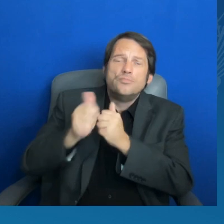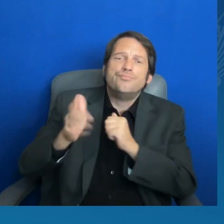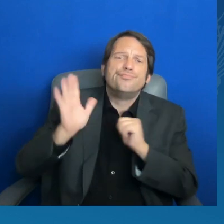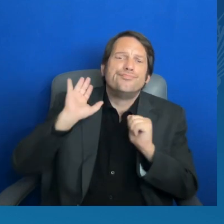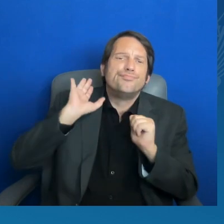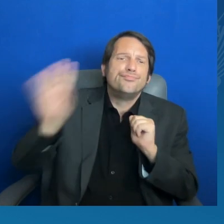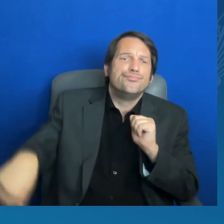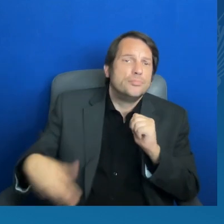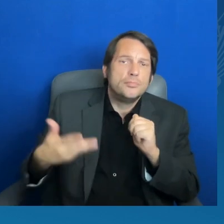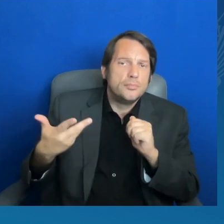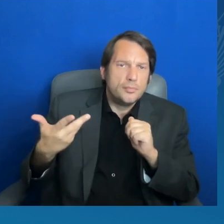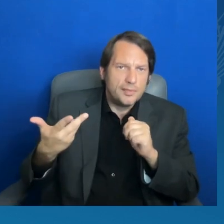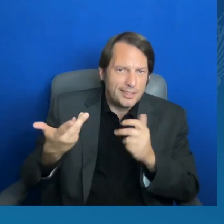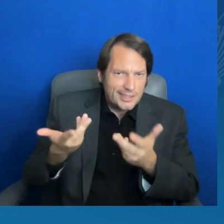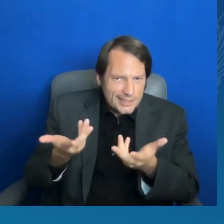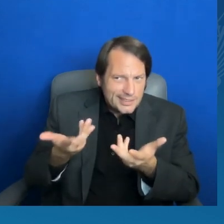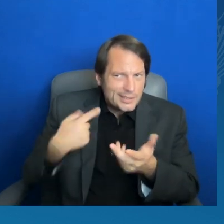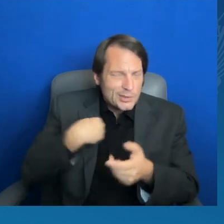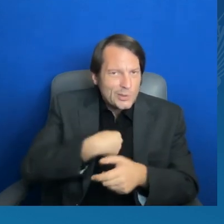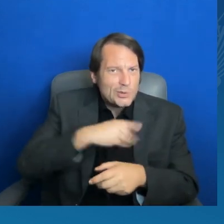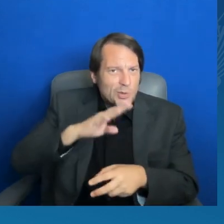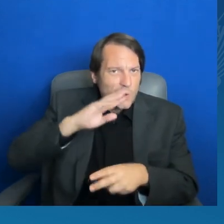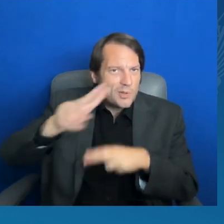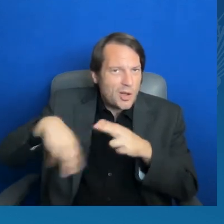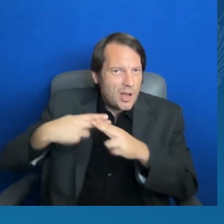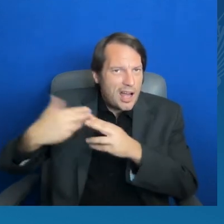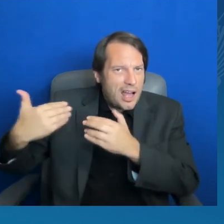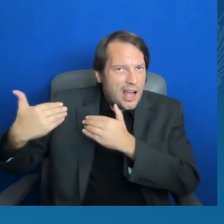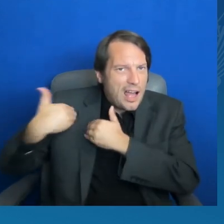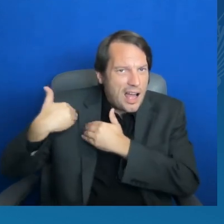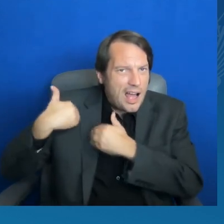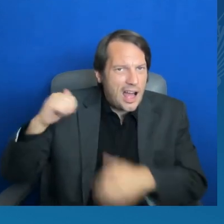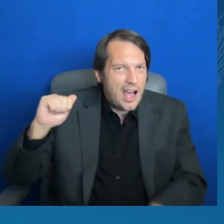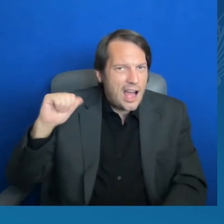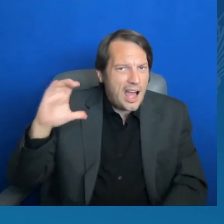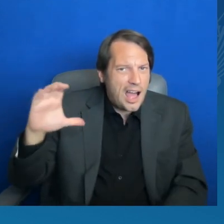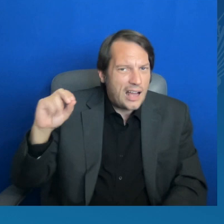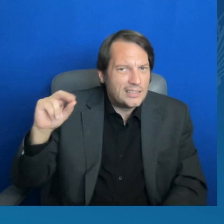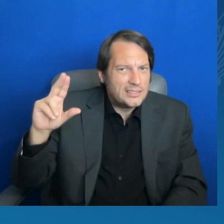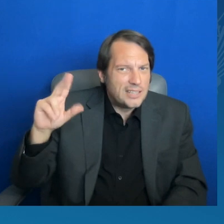And I think all these things need to be called out and addressed in -- on this issue.